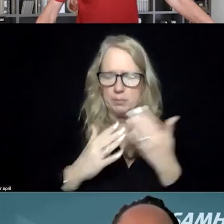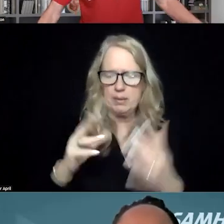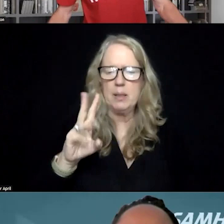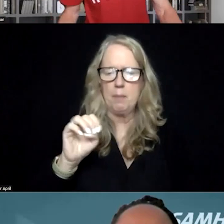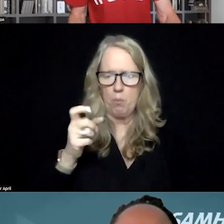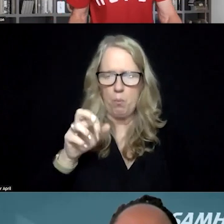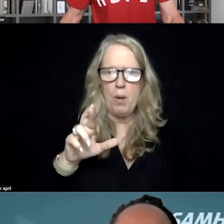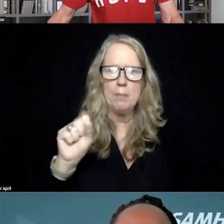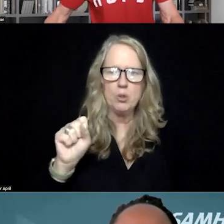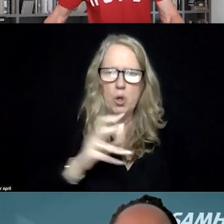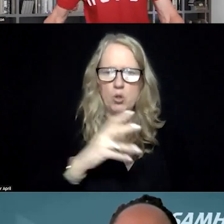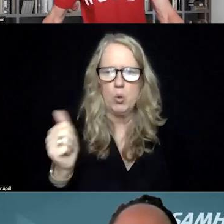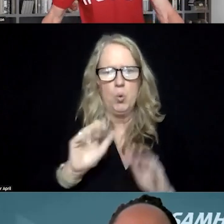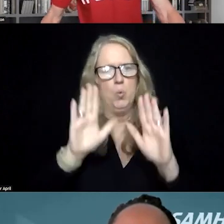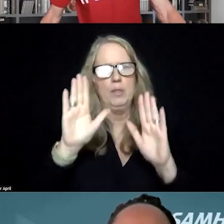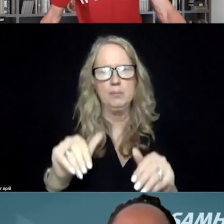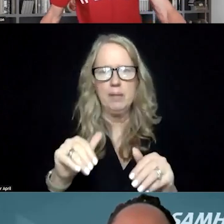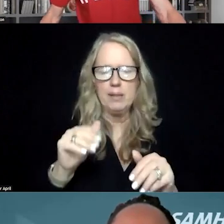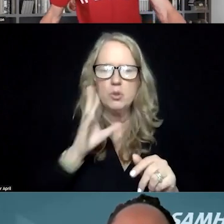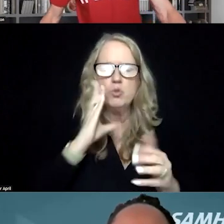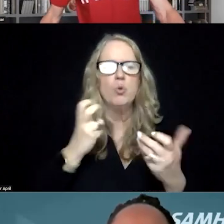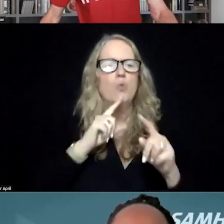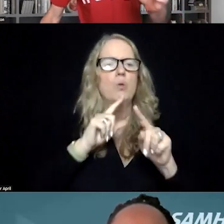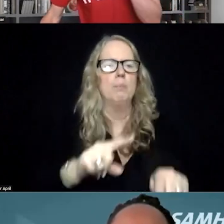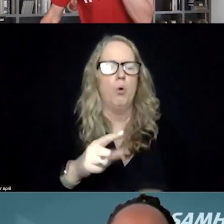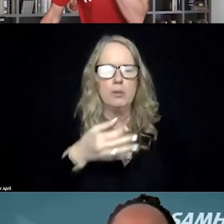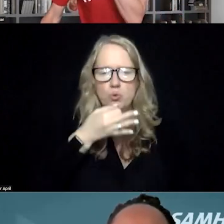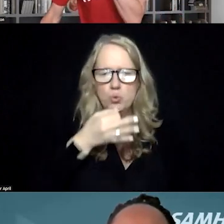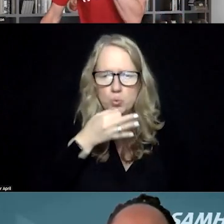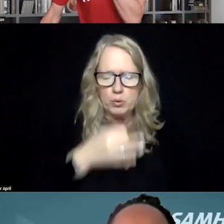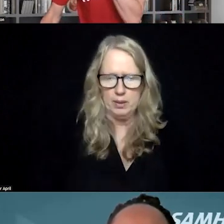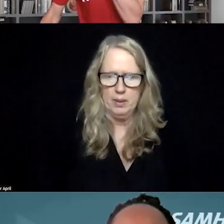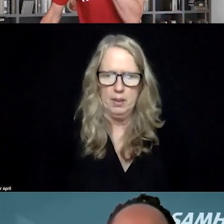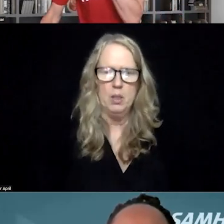WE EXPECT A DRAFT REPORT SOON AND WE WILL BE GETTING SOMETHING